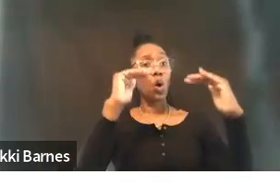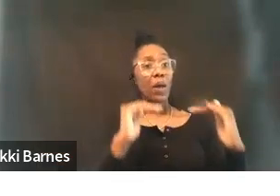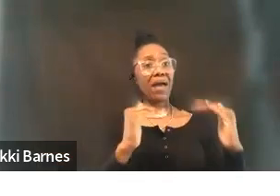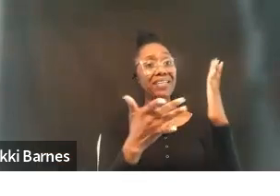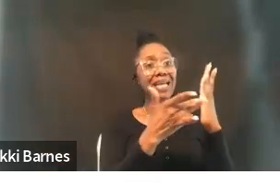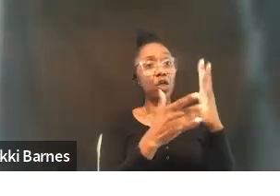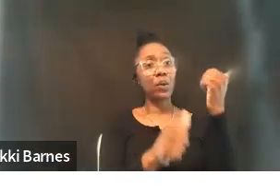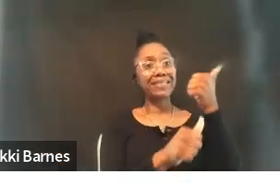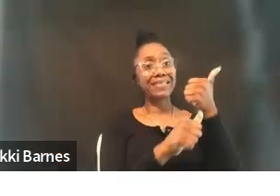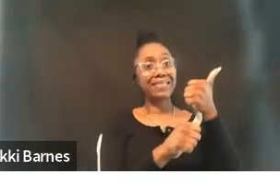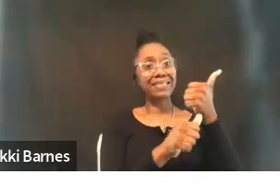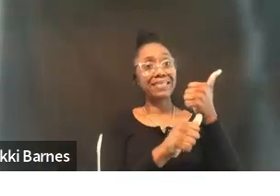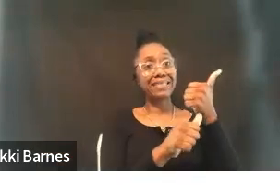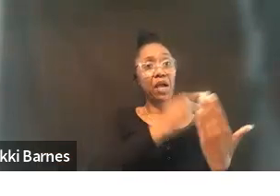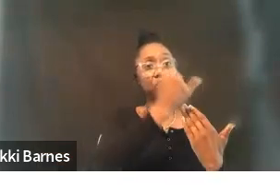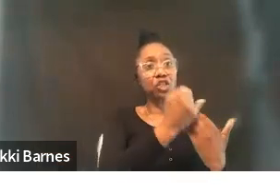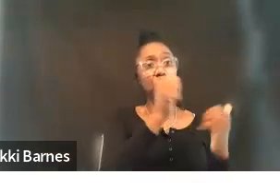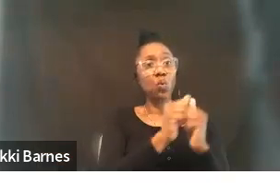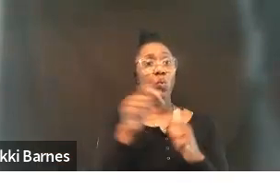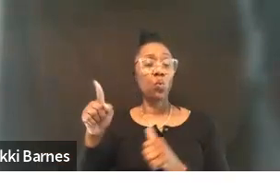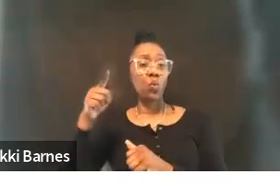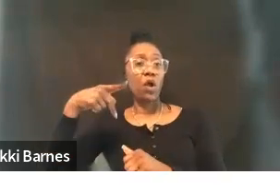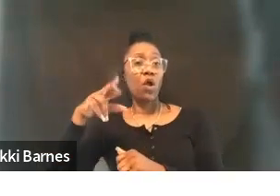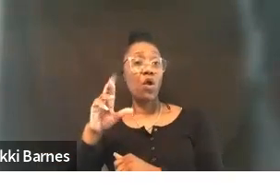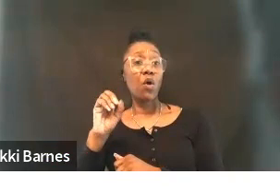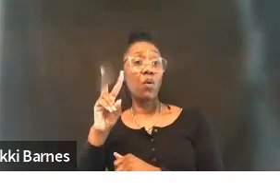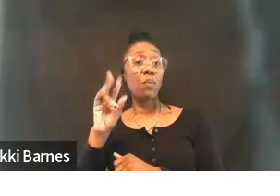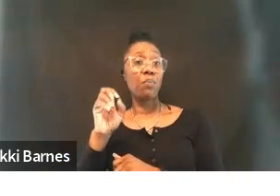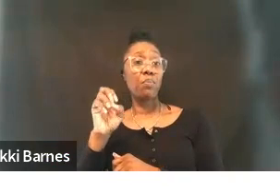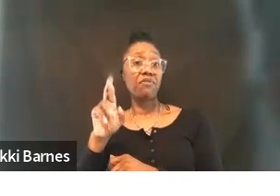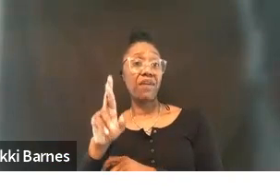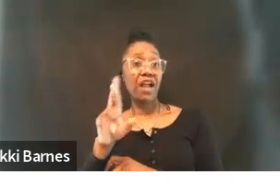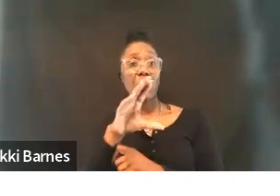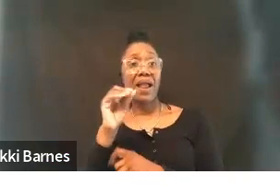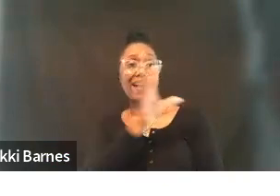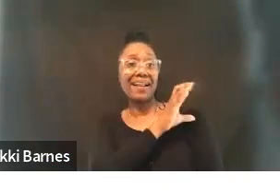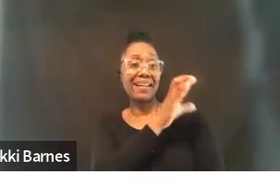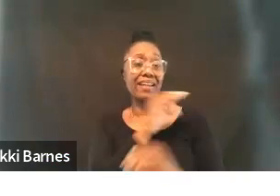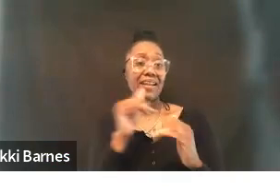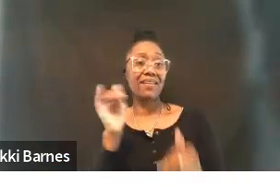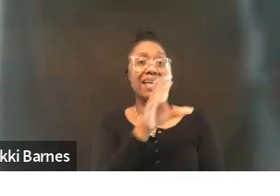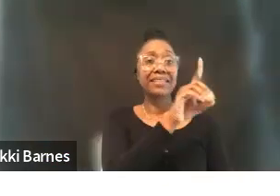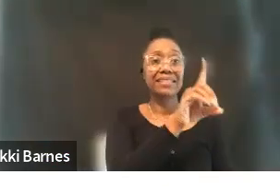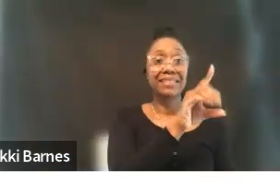And with, clinical agencies. So the DDC is of course the DD Council and the TTI.